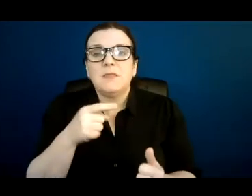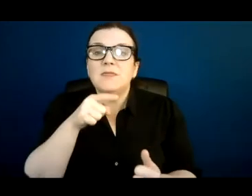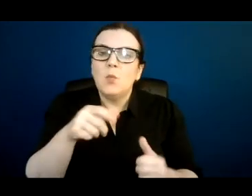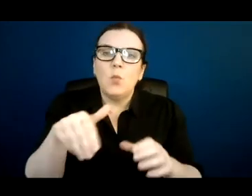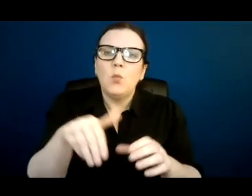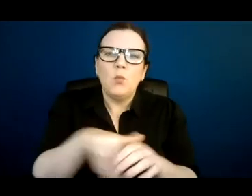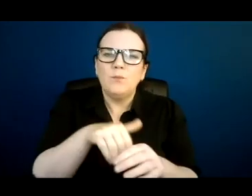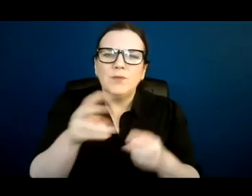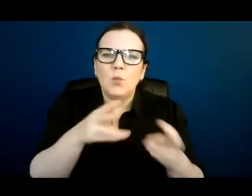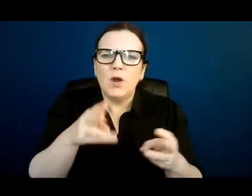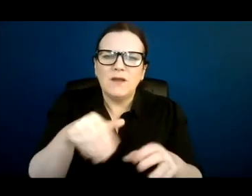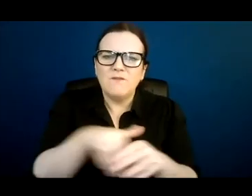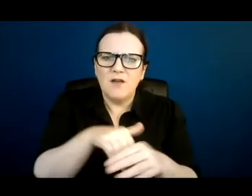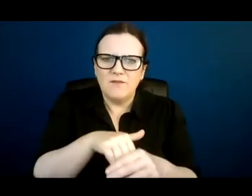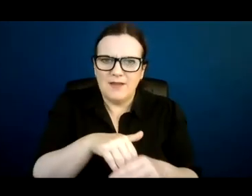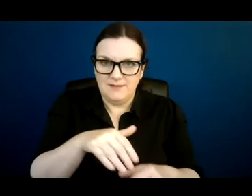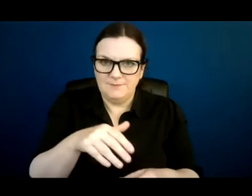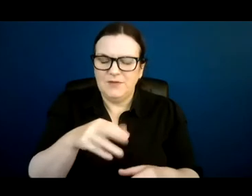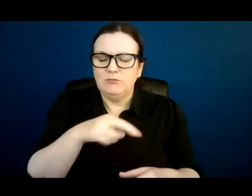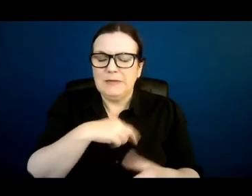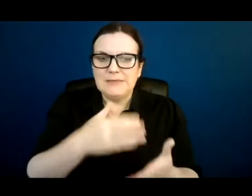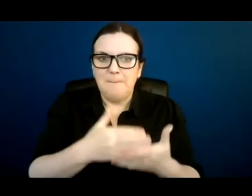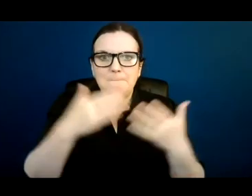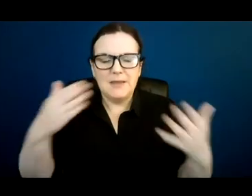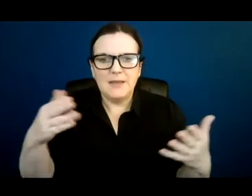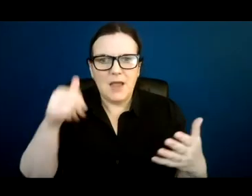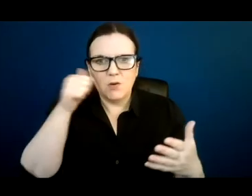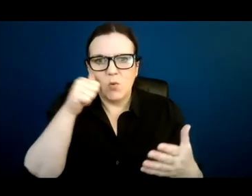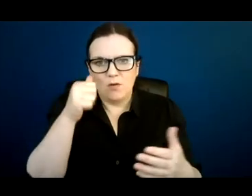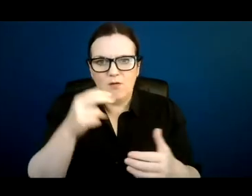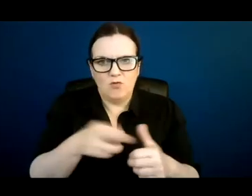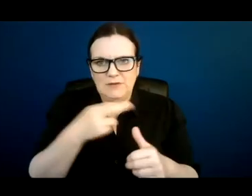an alive case is massive, I know this from the cases I have already dealt with and it's trying